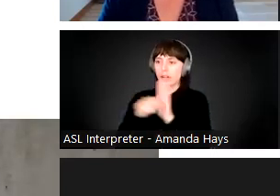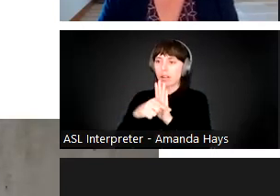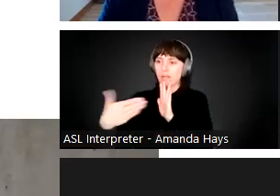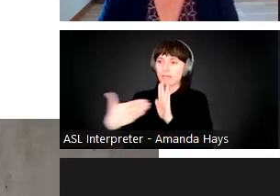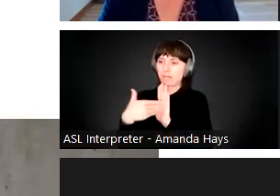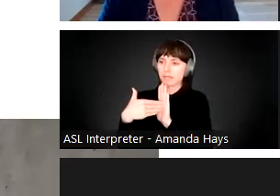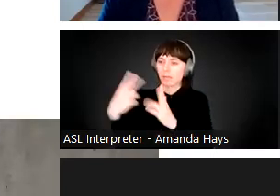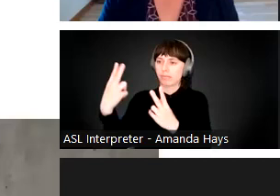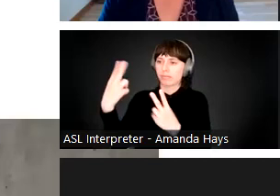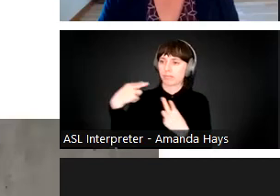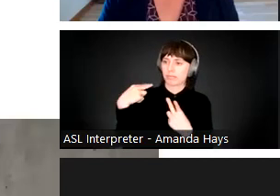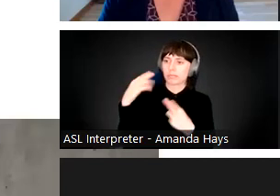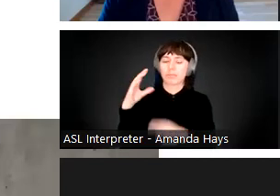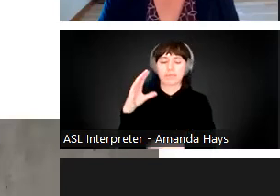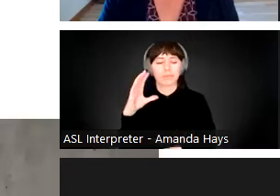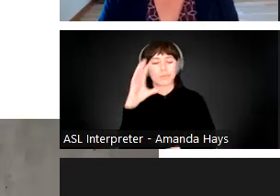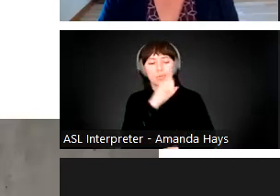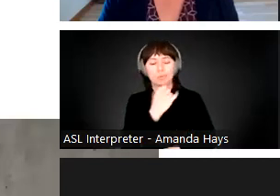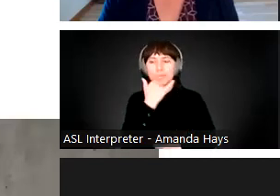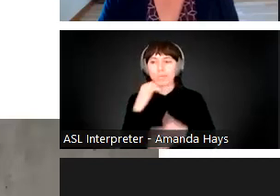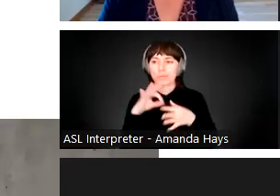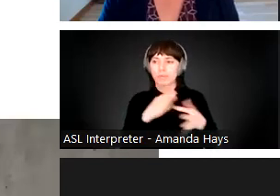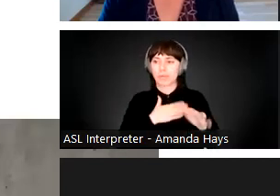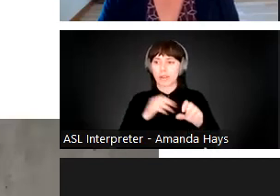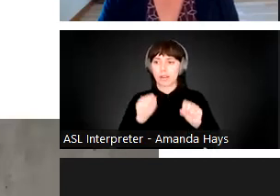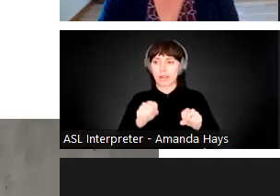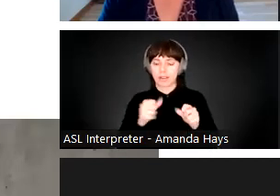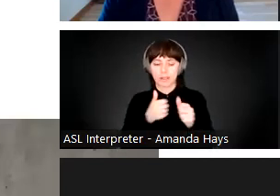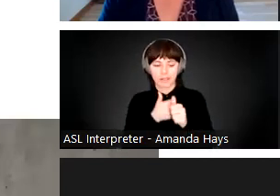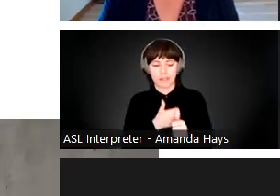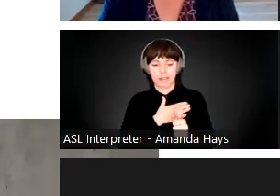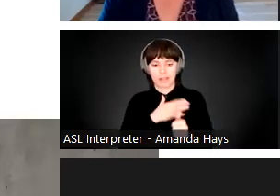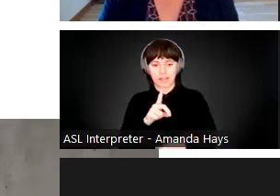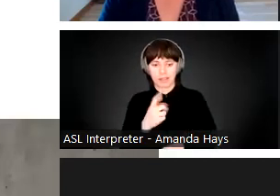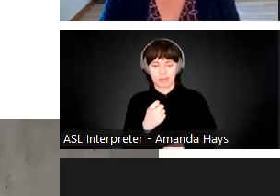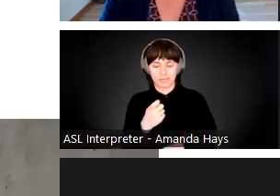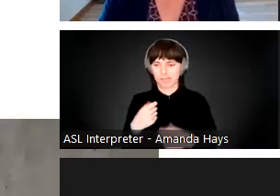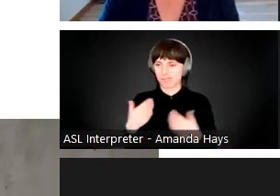abilities, simply based on my diagnosis,